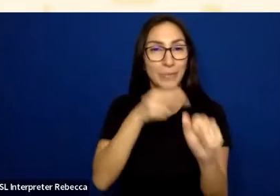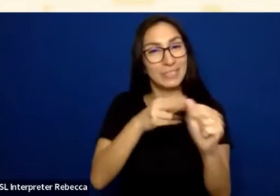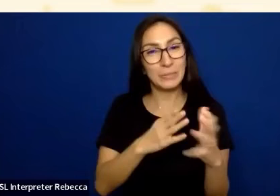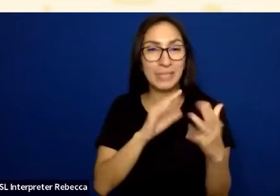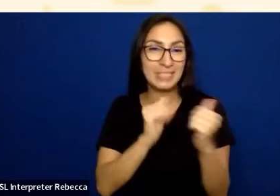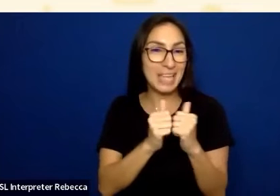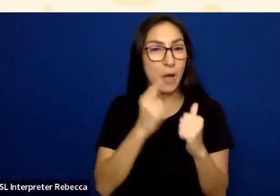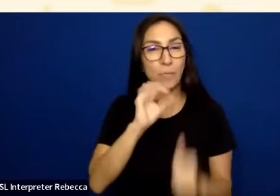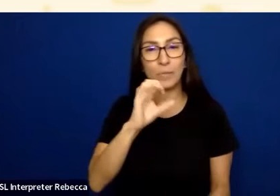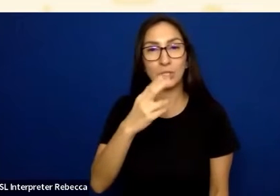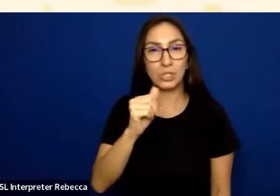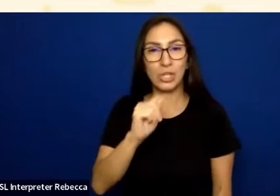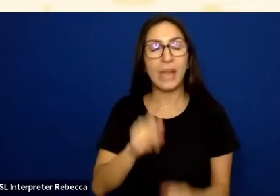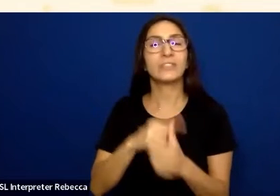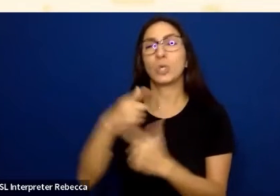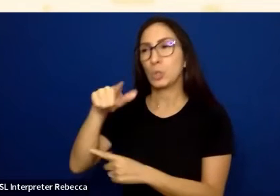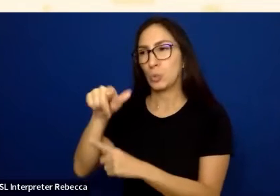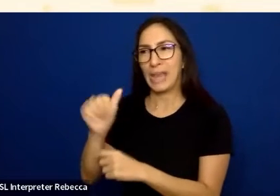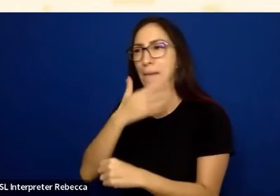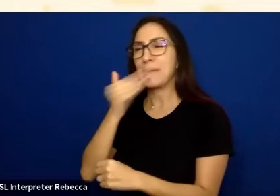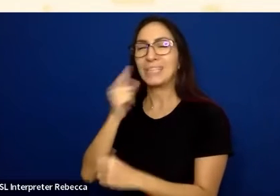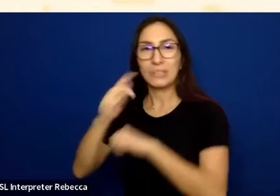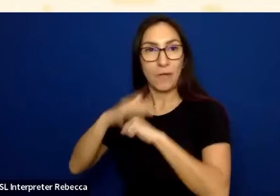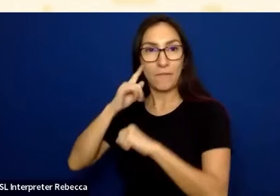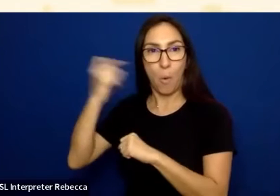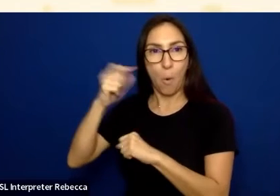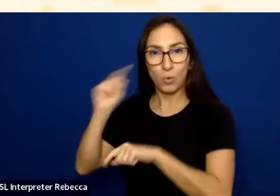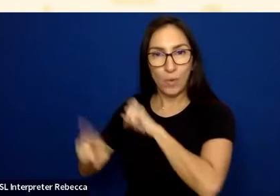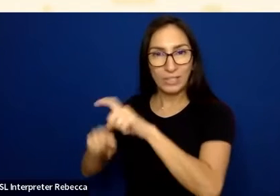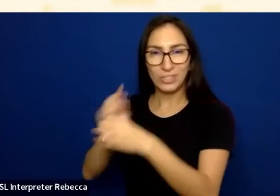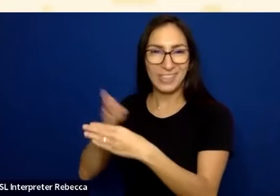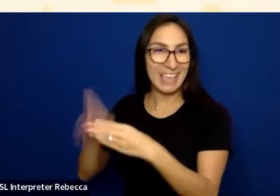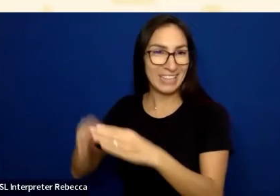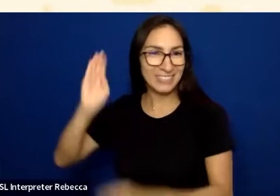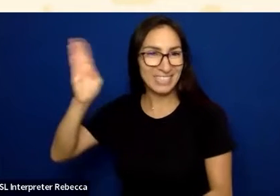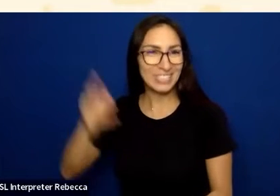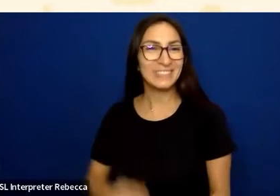to find the questions after the session. And with that, Priti, I'll hand it off to you.